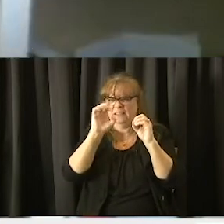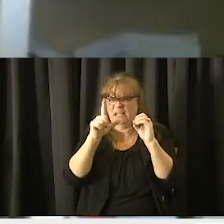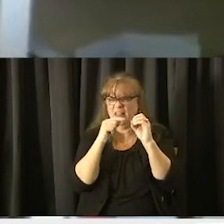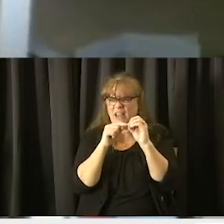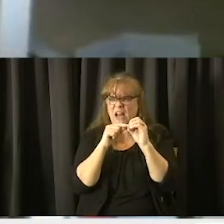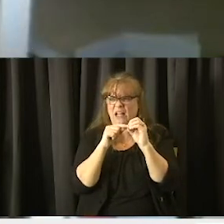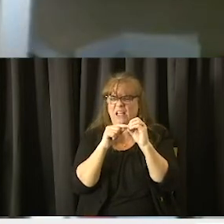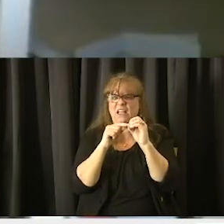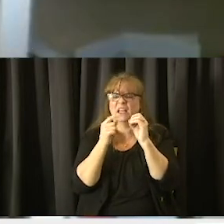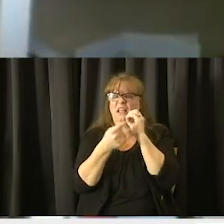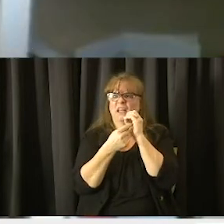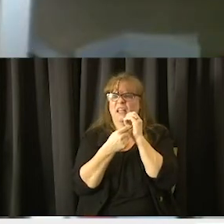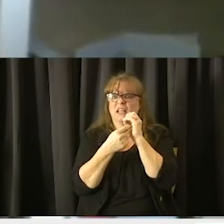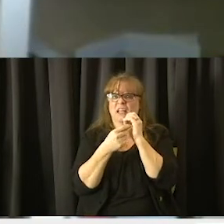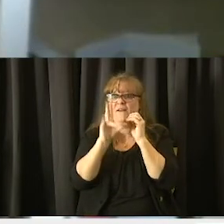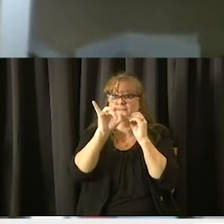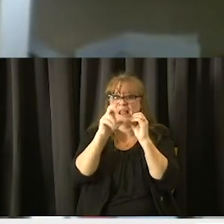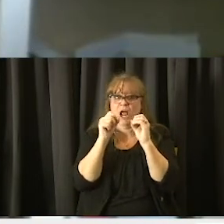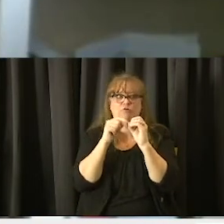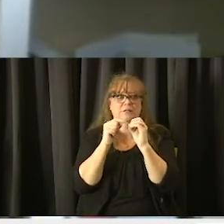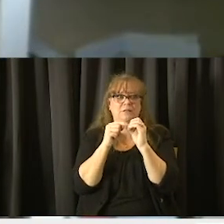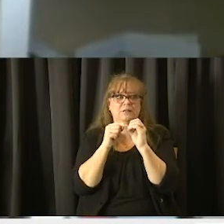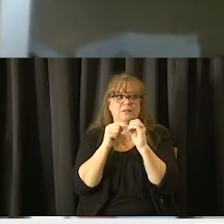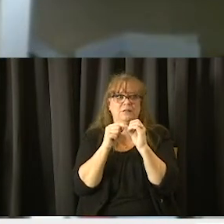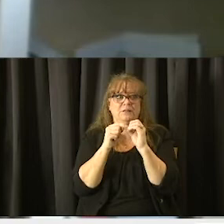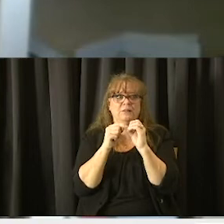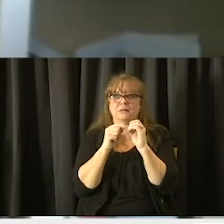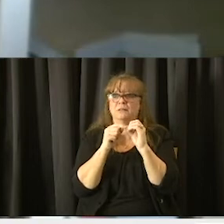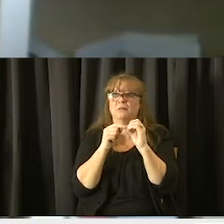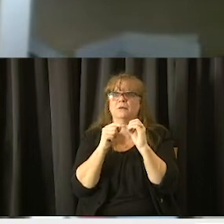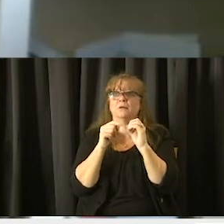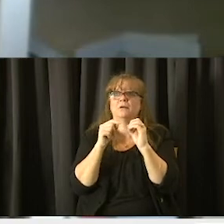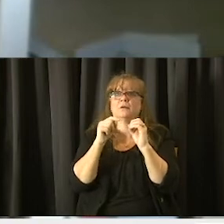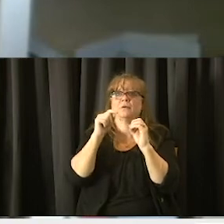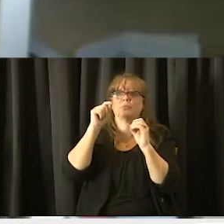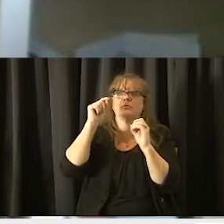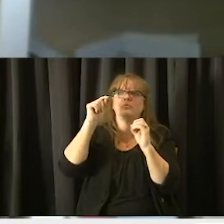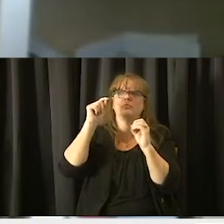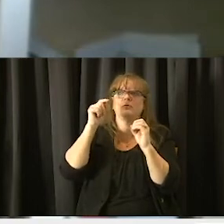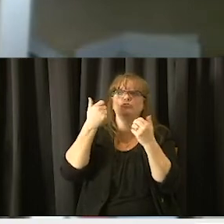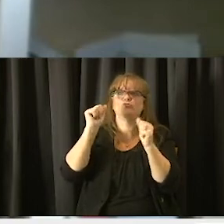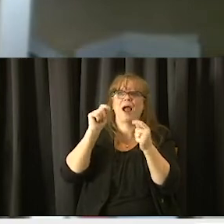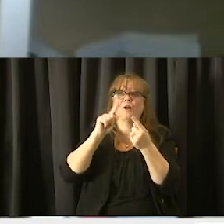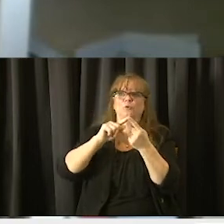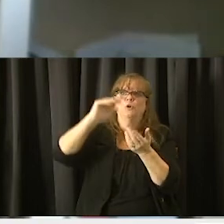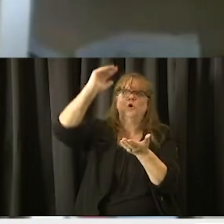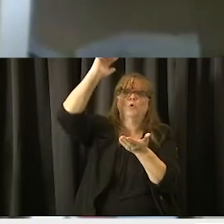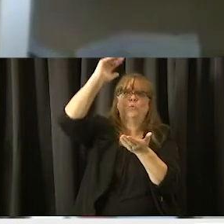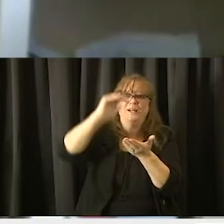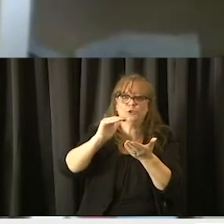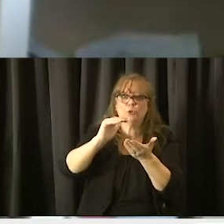the on the surface and then be incorporated so if that's the case it may take fewer virus particles